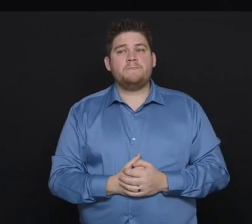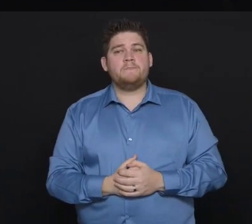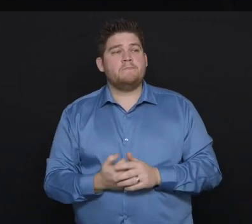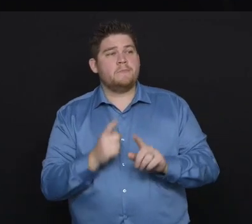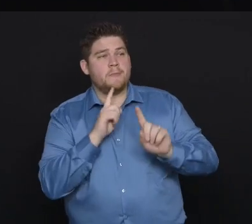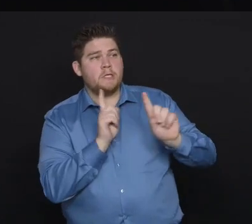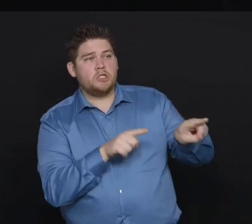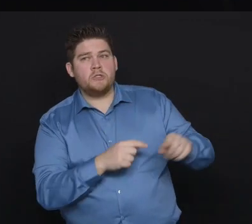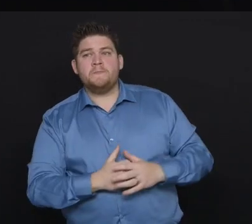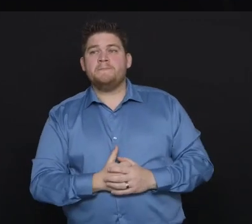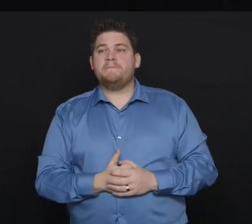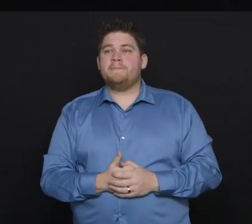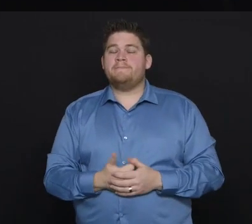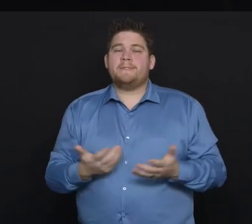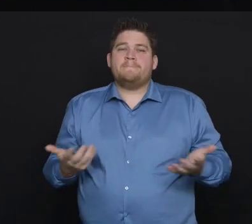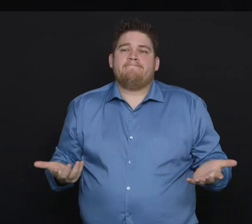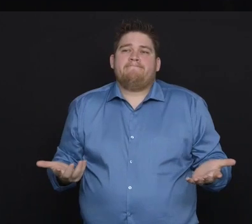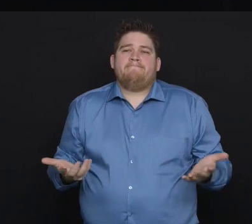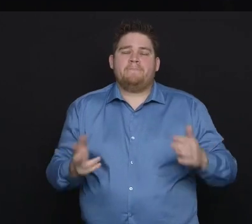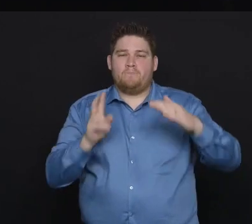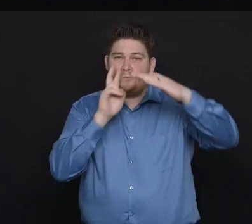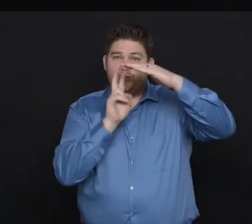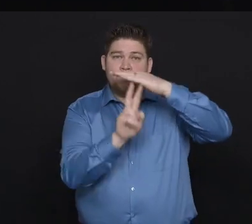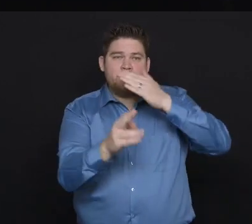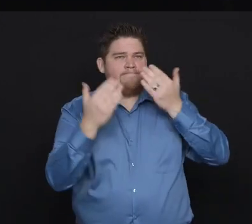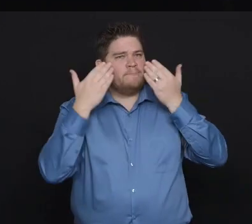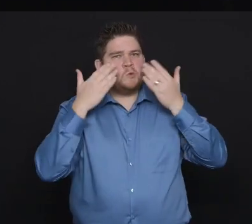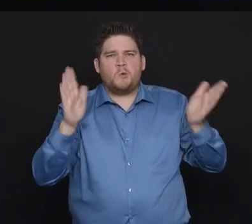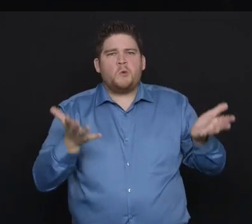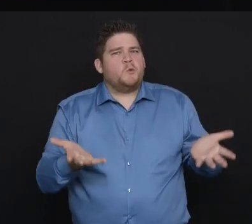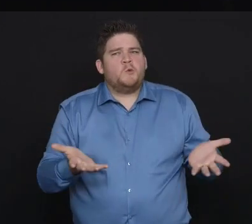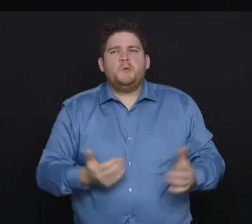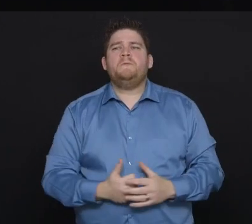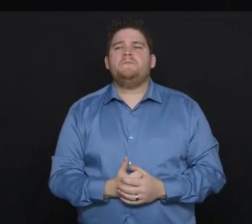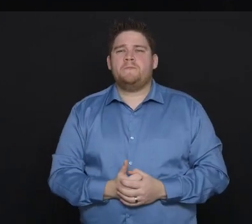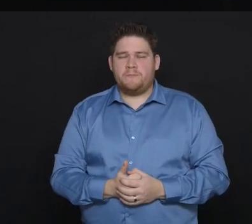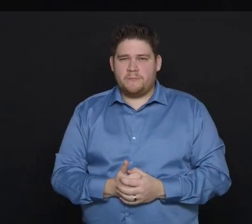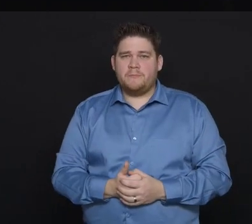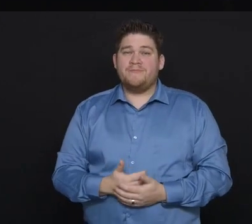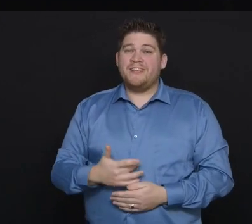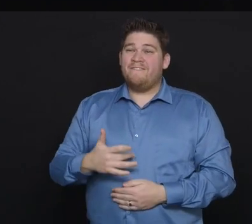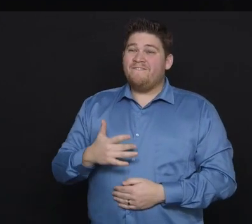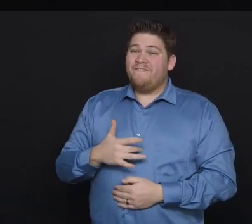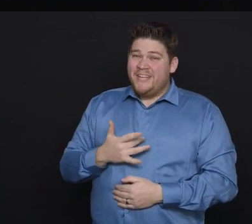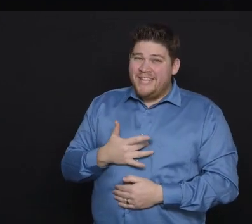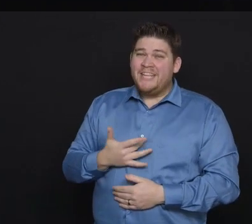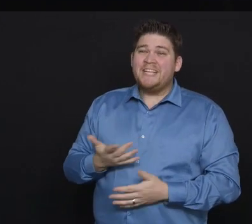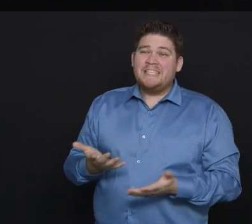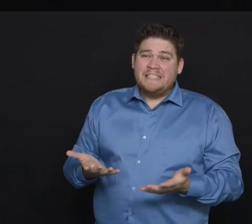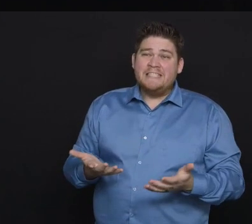The question of do we have enough is something we do not know until they have done of this. We do feel we have